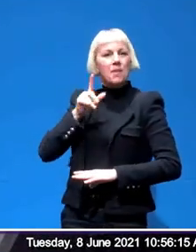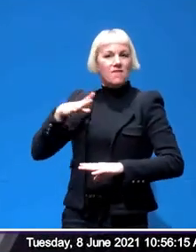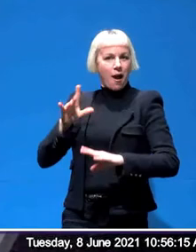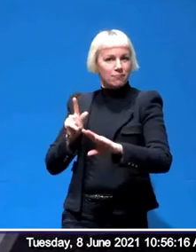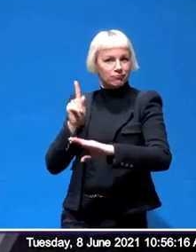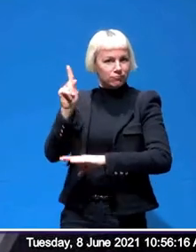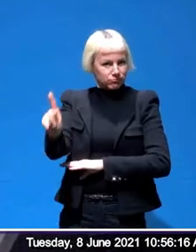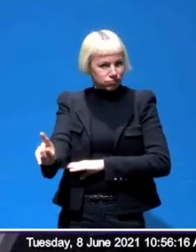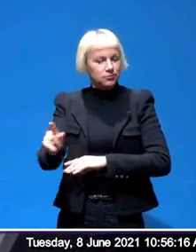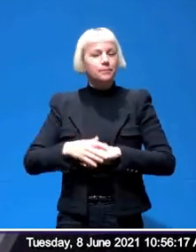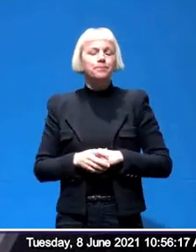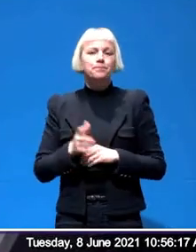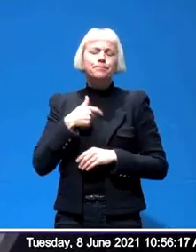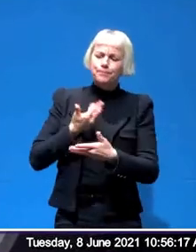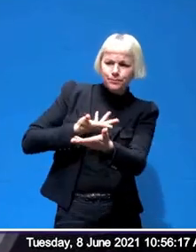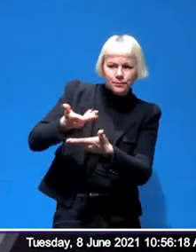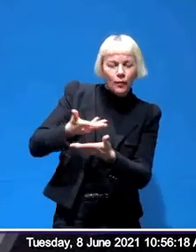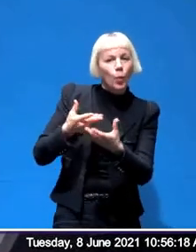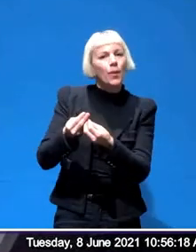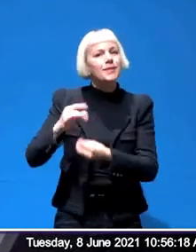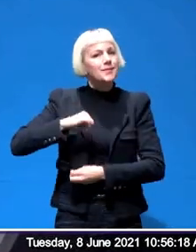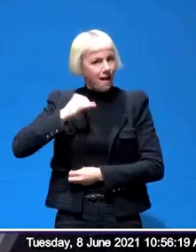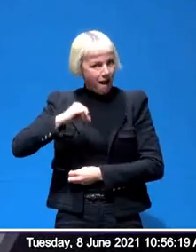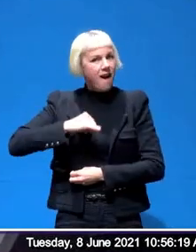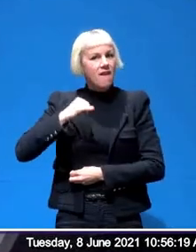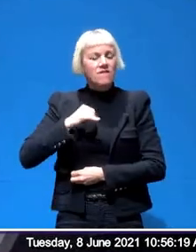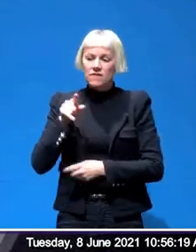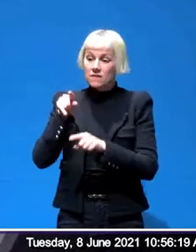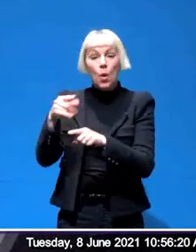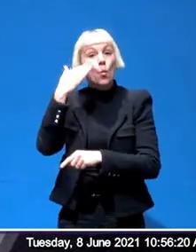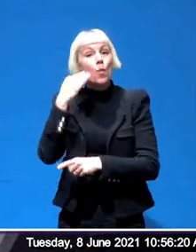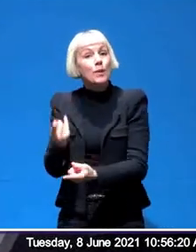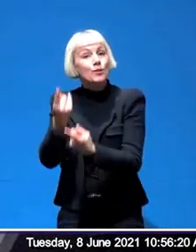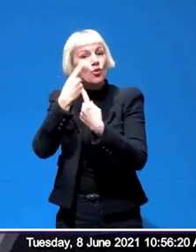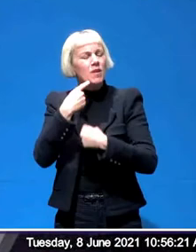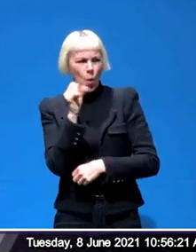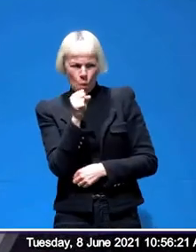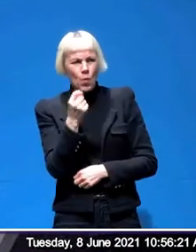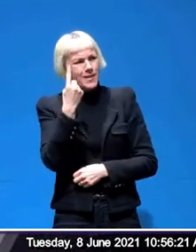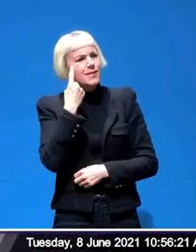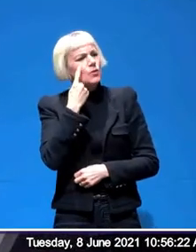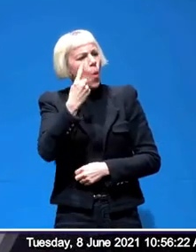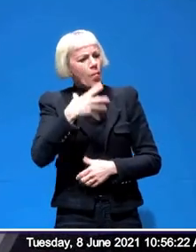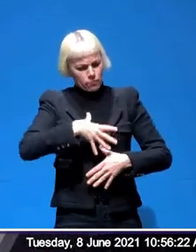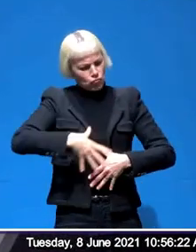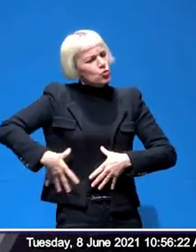I spoke with a Windamere Park staff member when we arrived. She told me the staff had seen the bruising on the other side of Daniel's